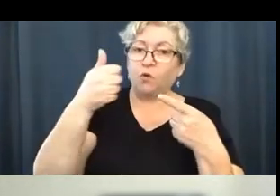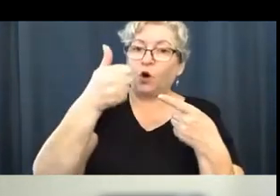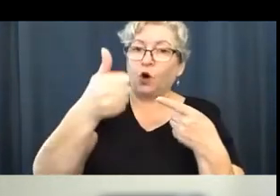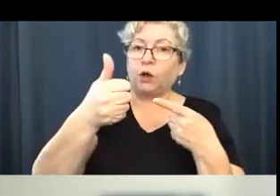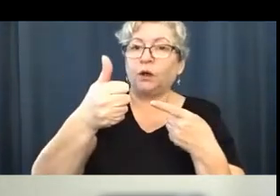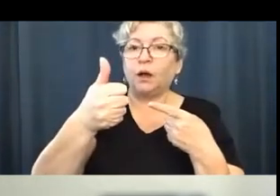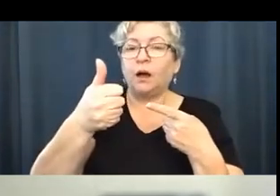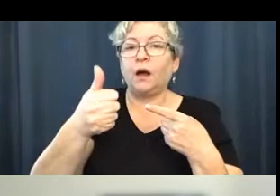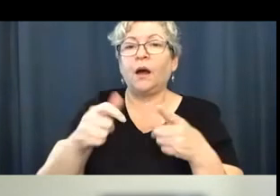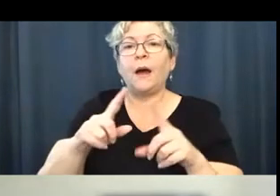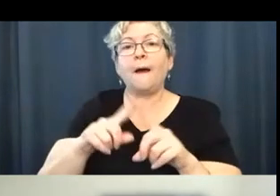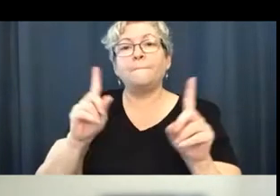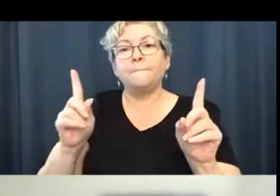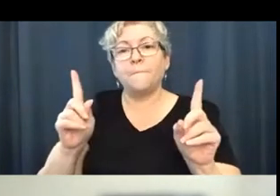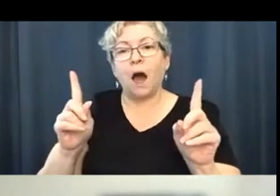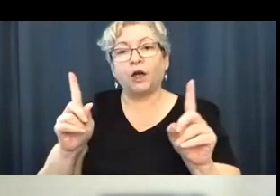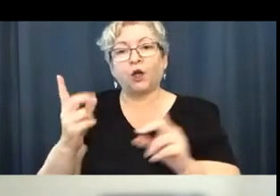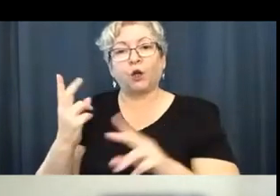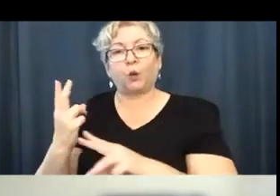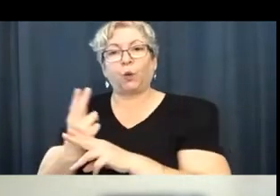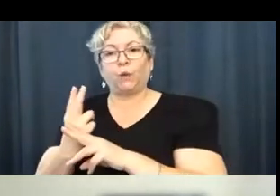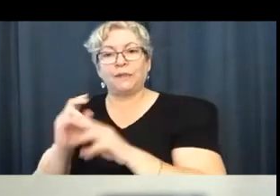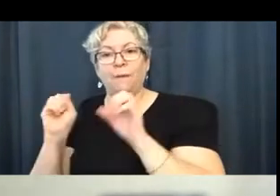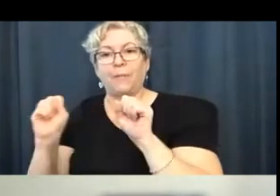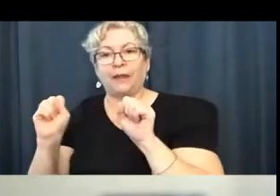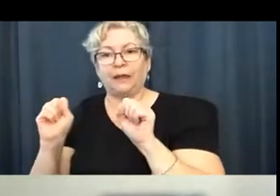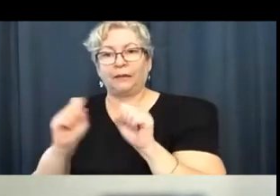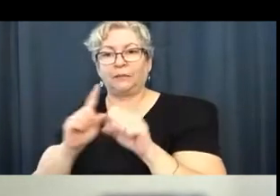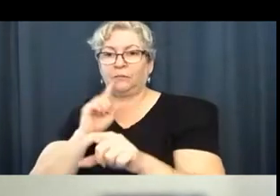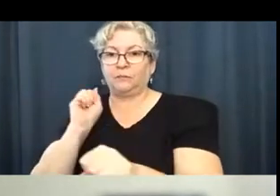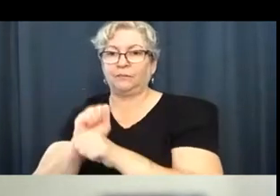But, usability adds the actual experience.